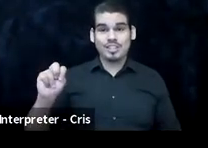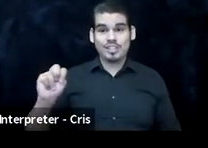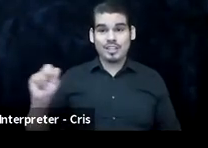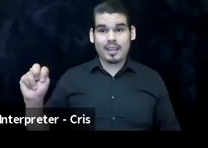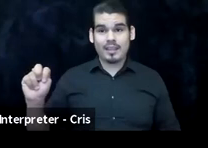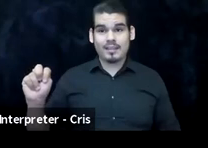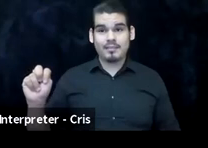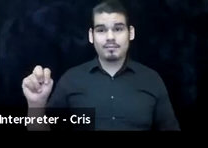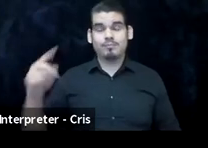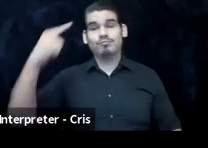Katherine Squire: Address yourself in the chat.